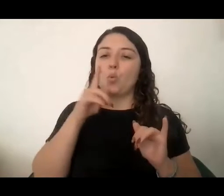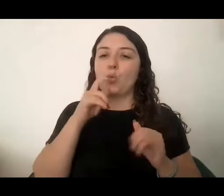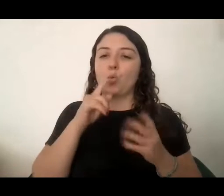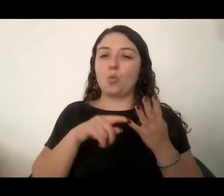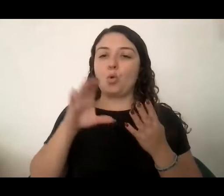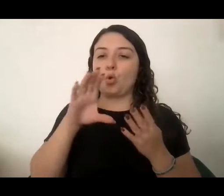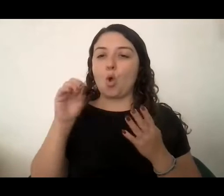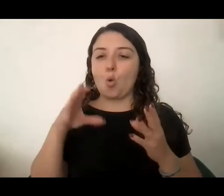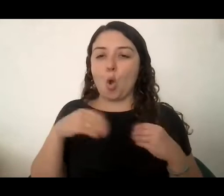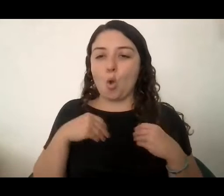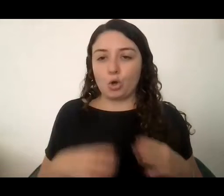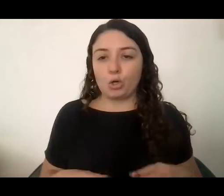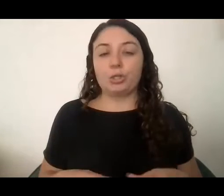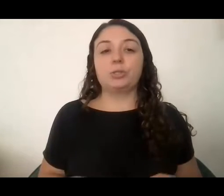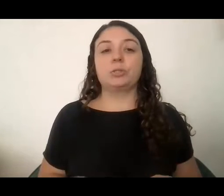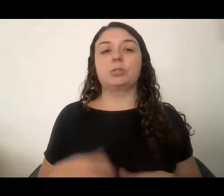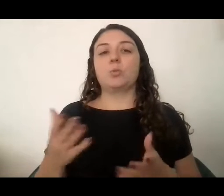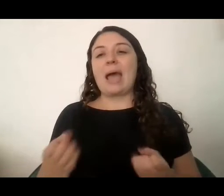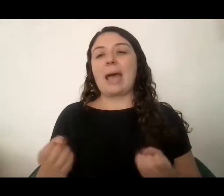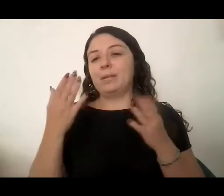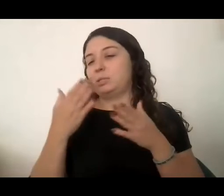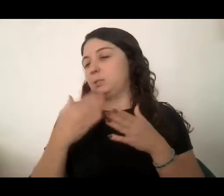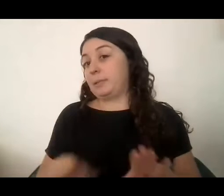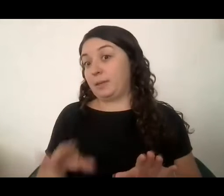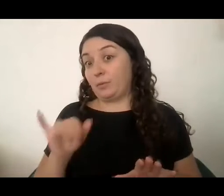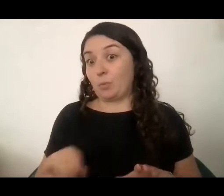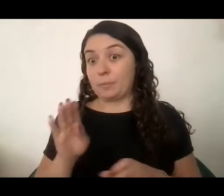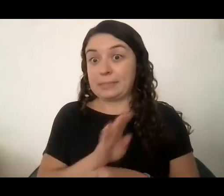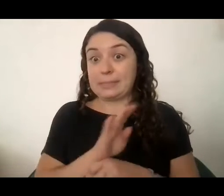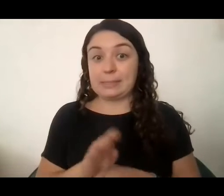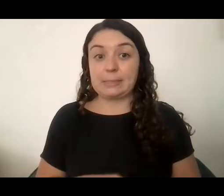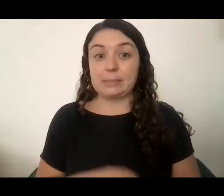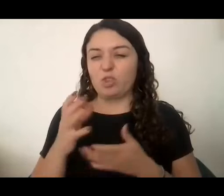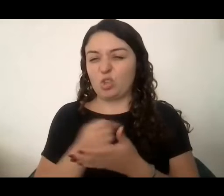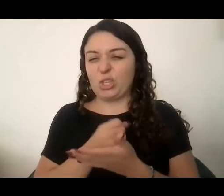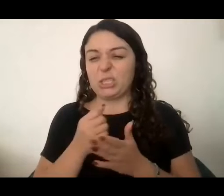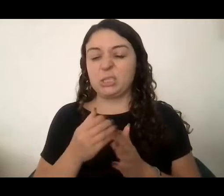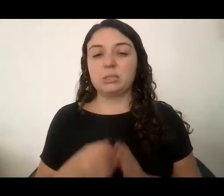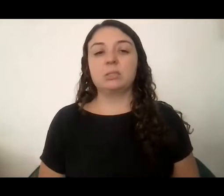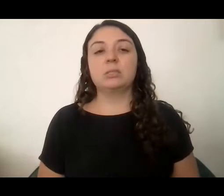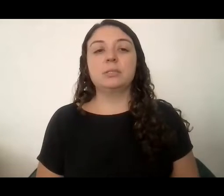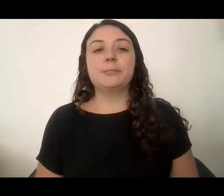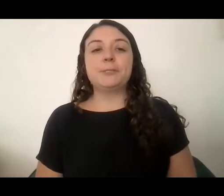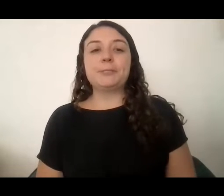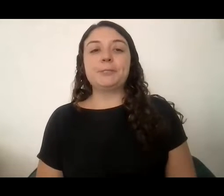and what the division of profits will be. So Social Security could ask for some additional